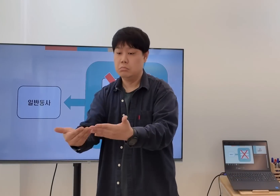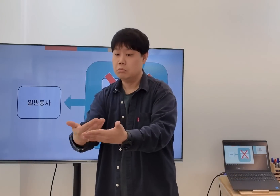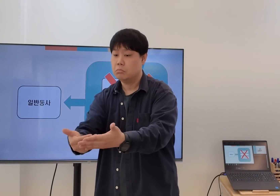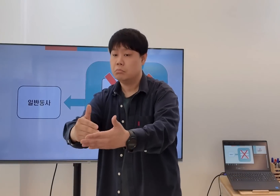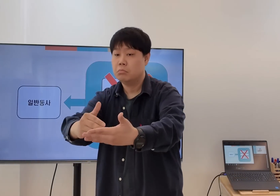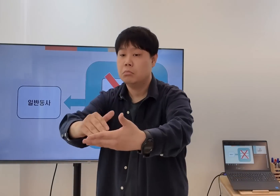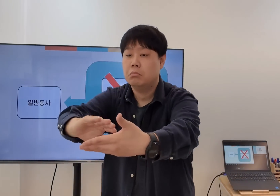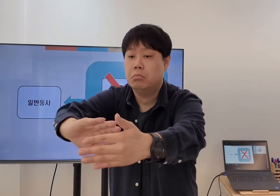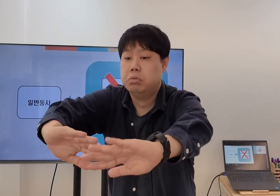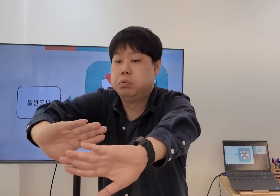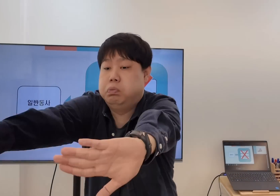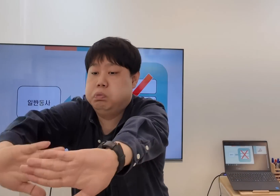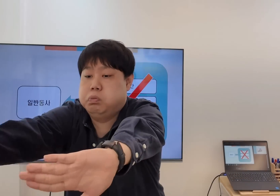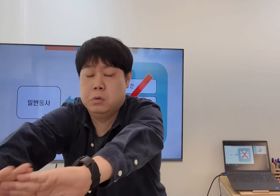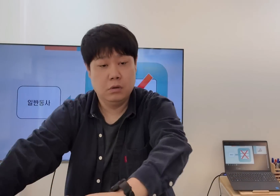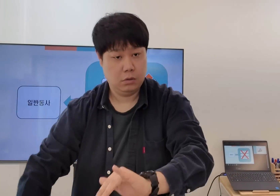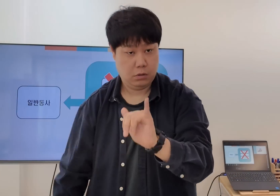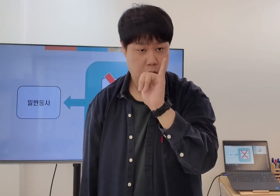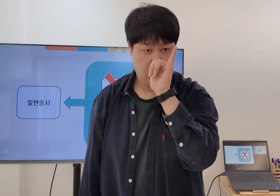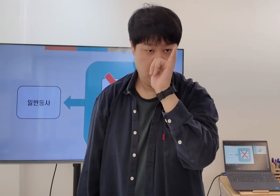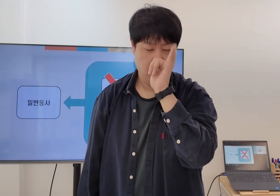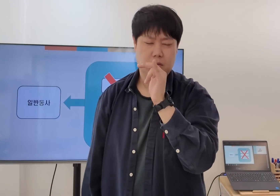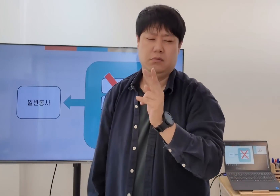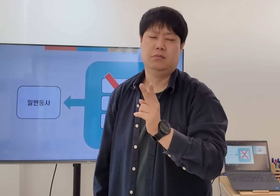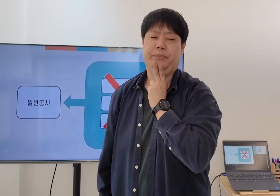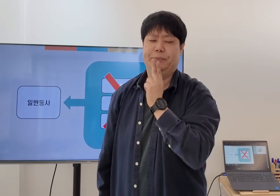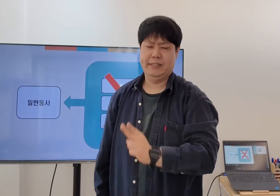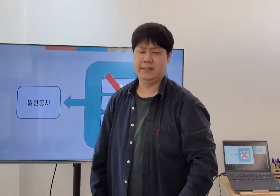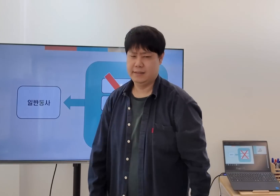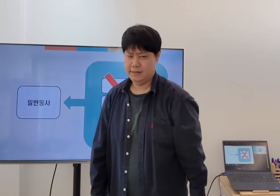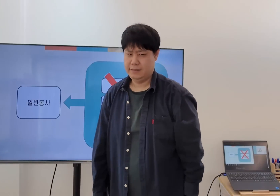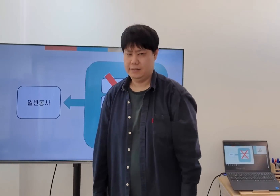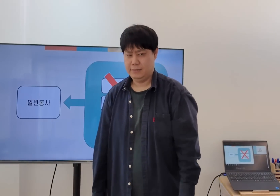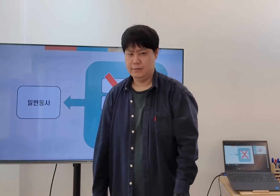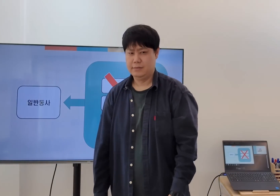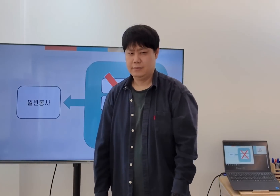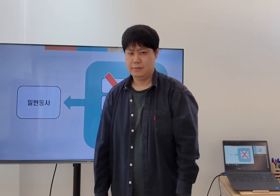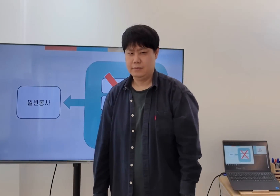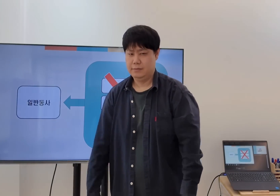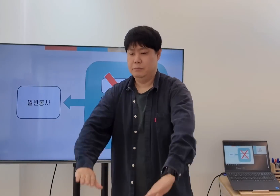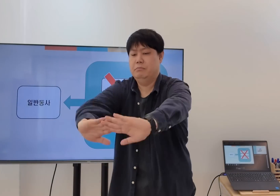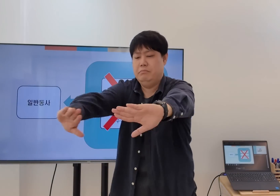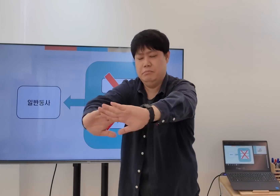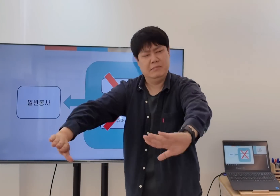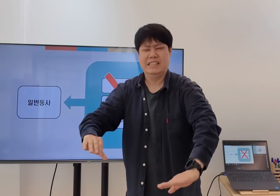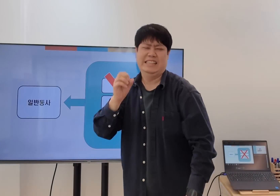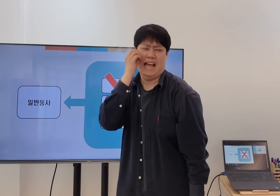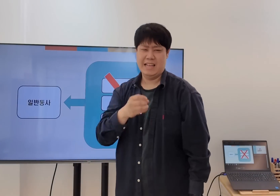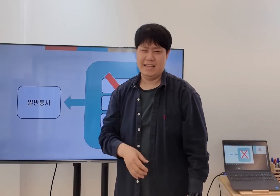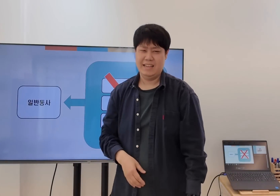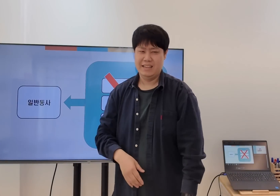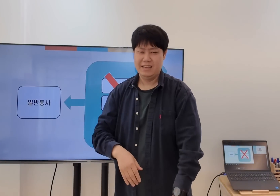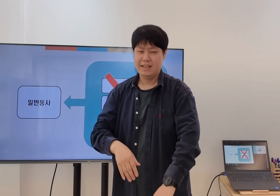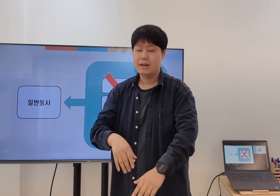Can we use the sign word ‘draw’ like this? There really is no such case. It's strange to use sign language like this.